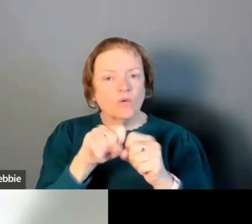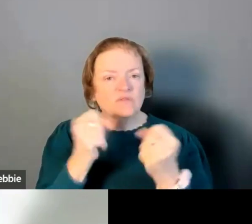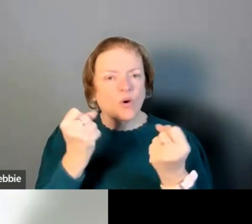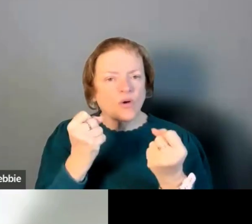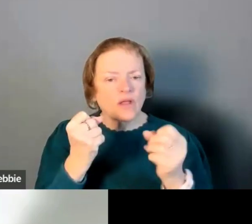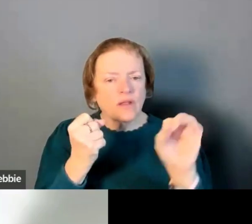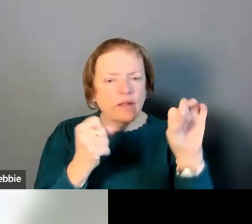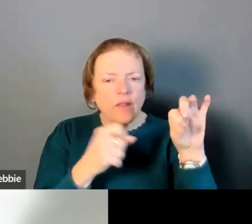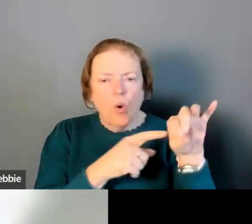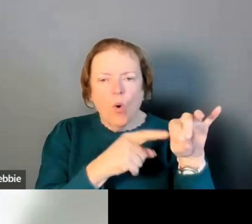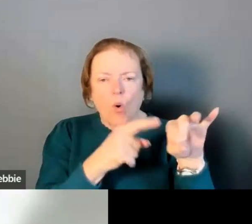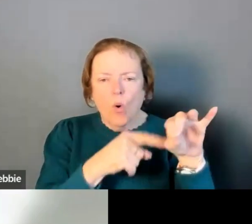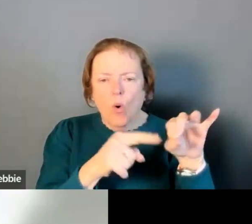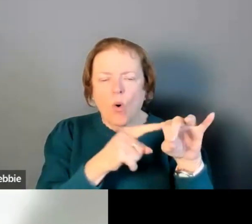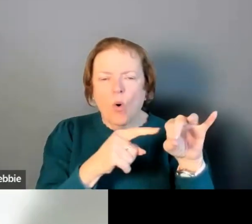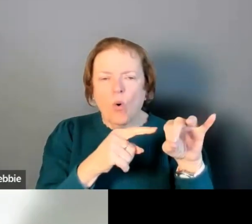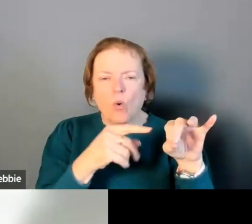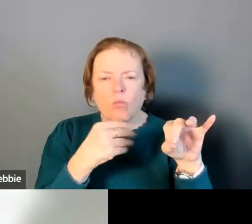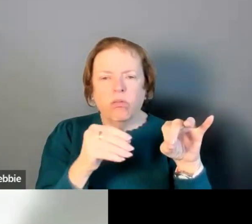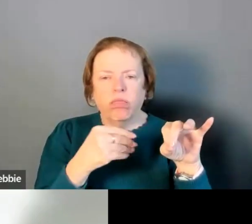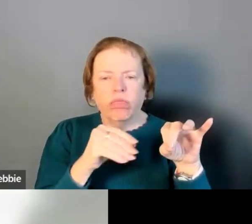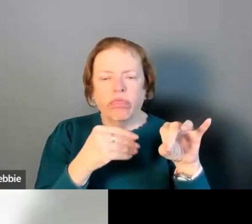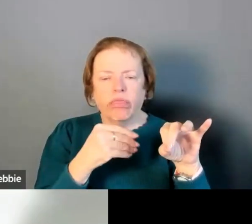And it did not matter what cord you put in there,